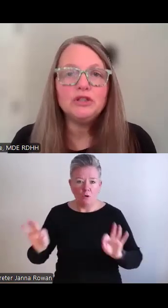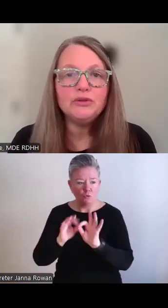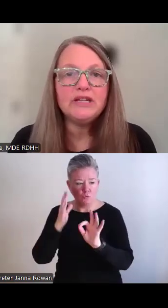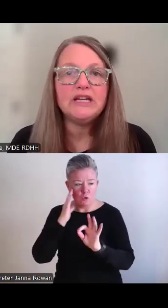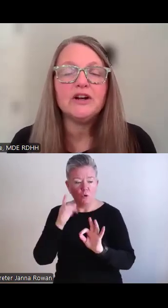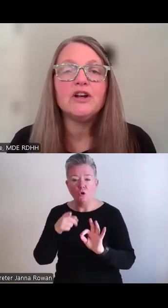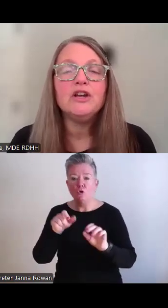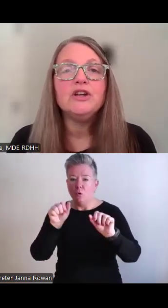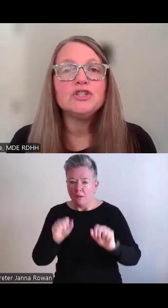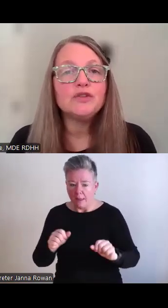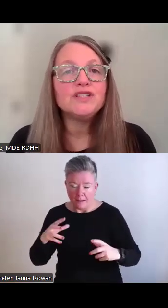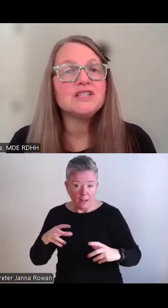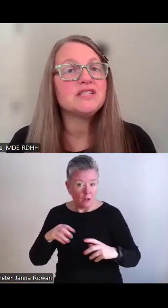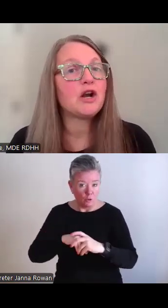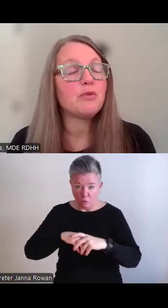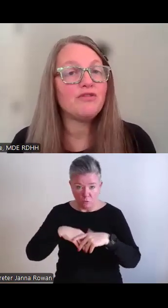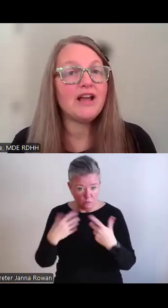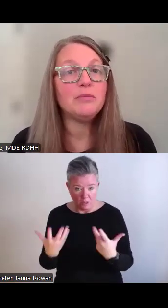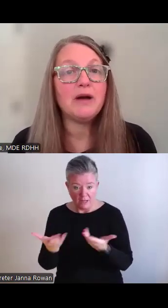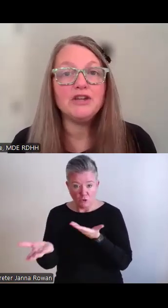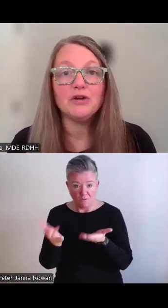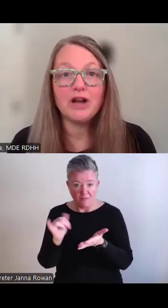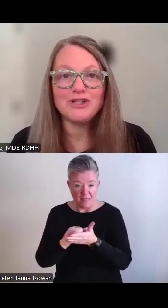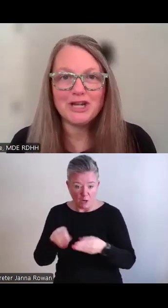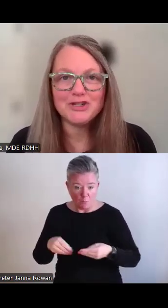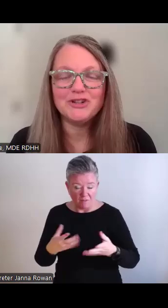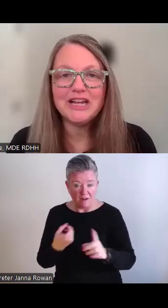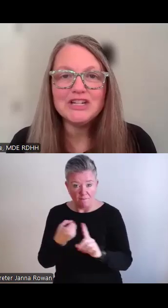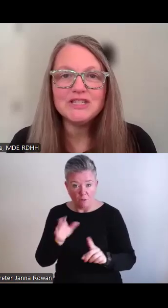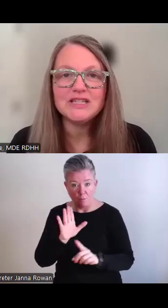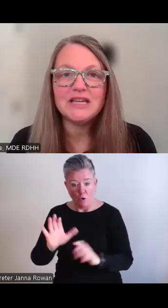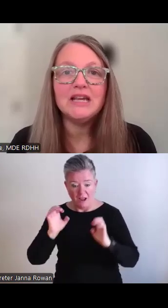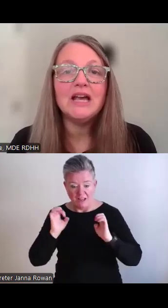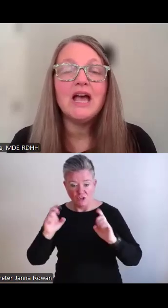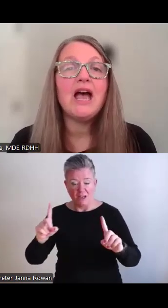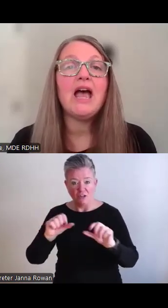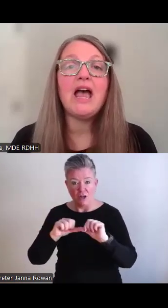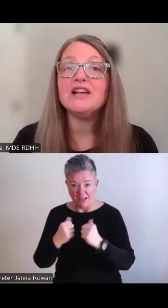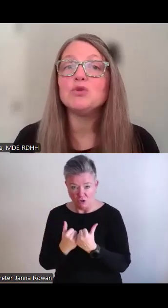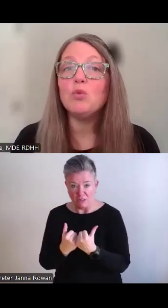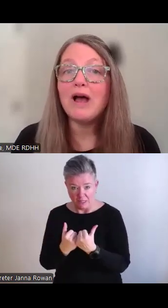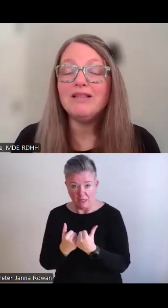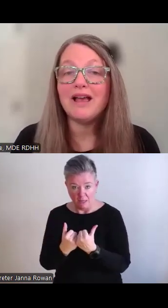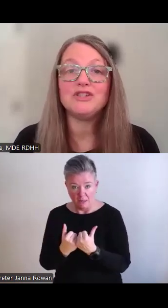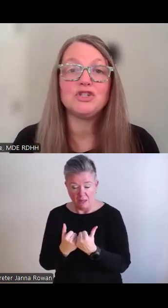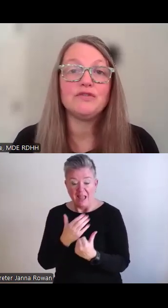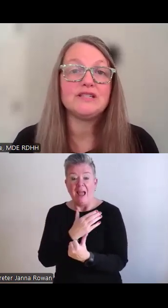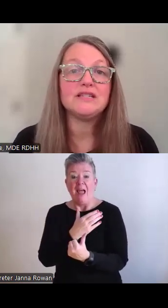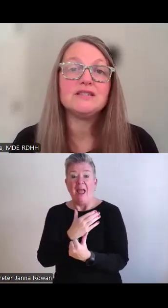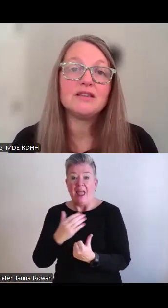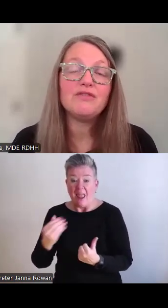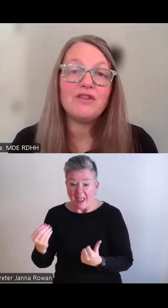include here services that are provided by your educational agency as well as services that the